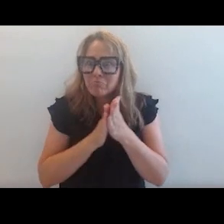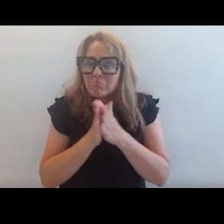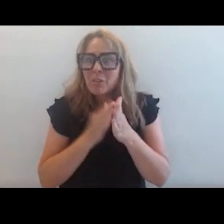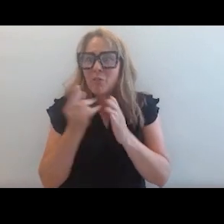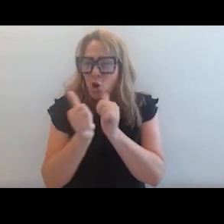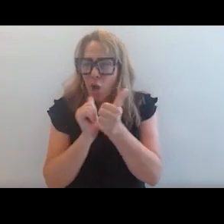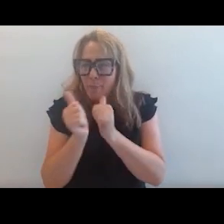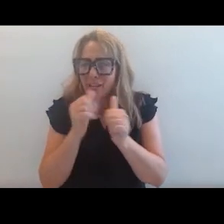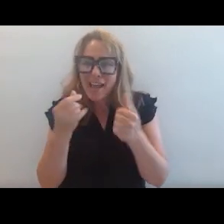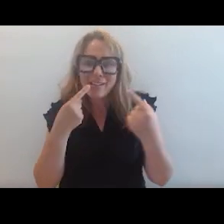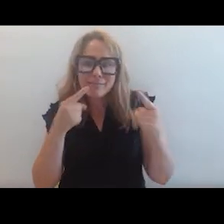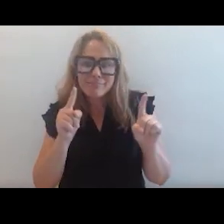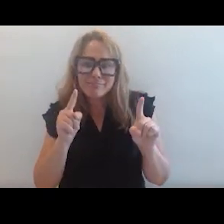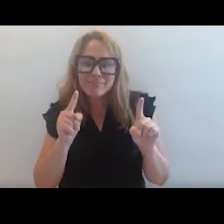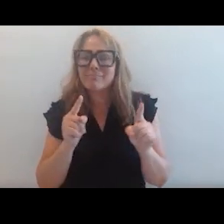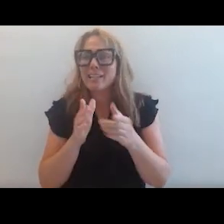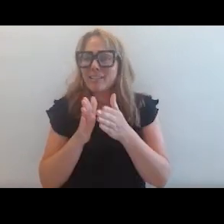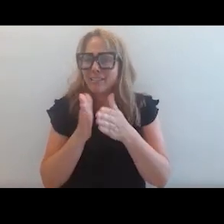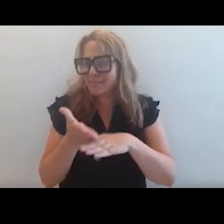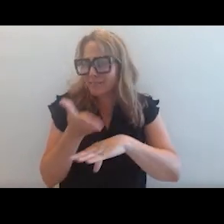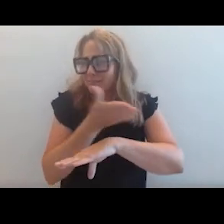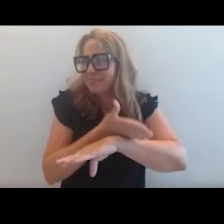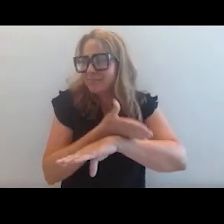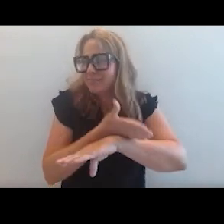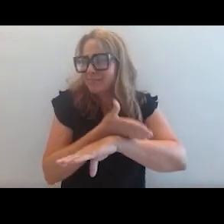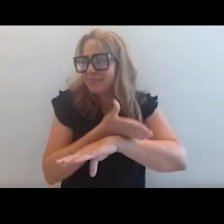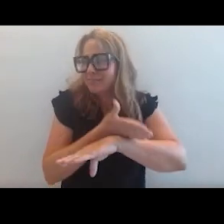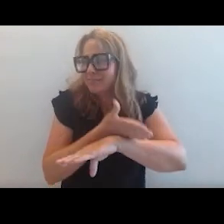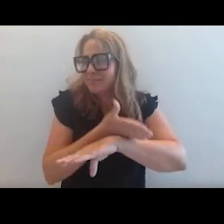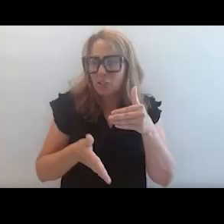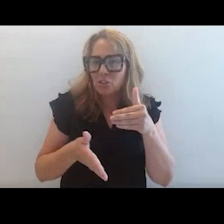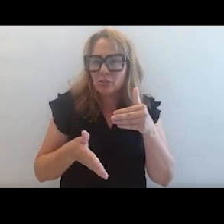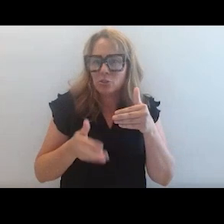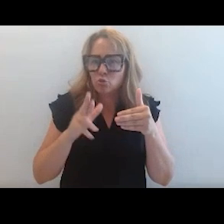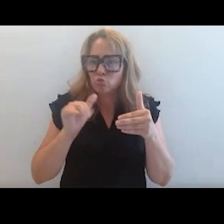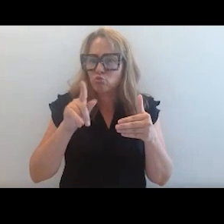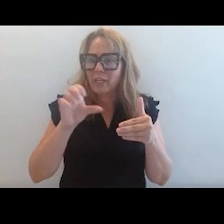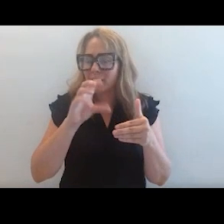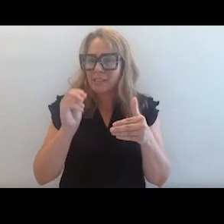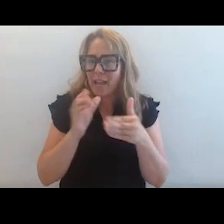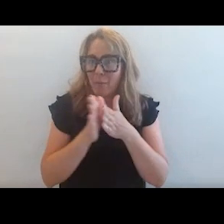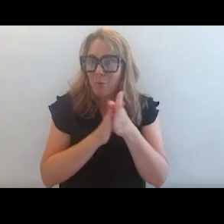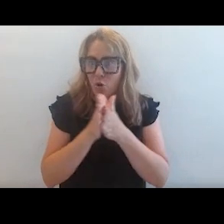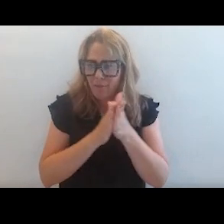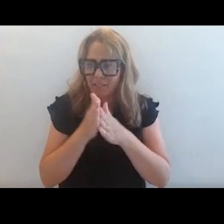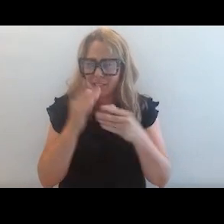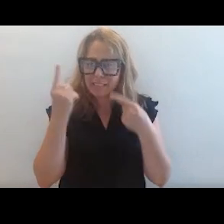which can boost motivation and completion rates. Also, consider the feasibility of virtual